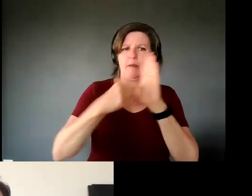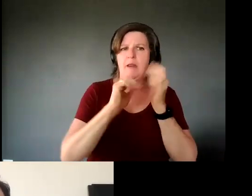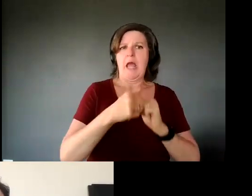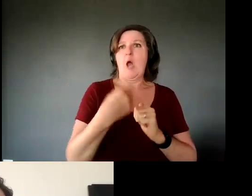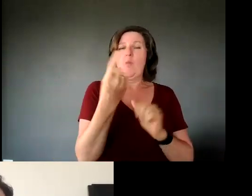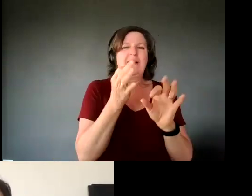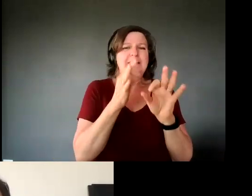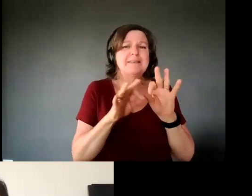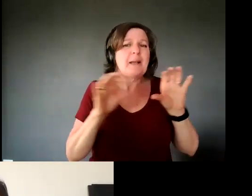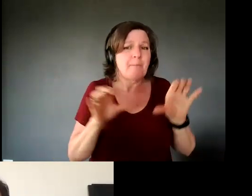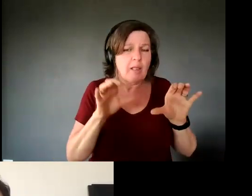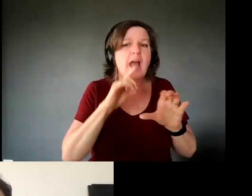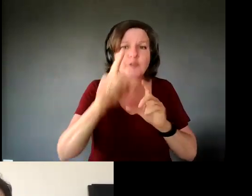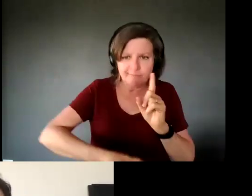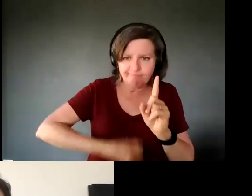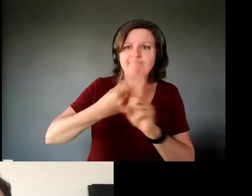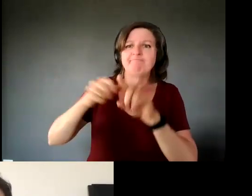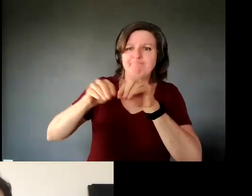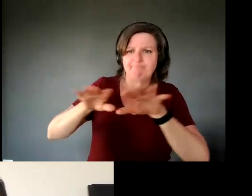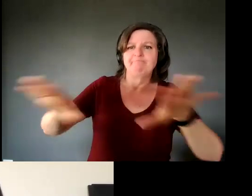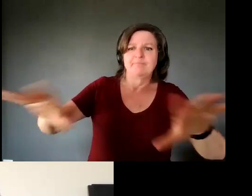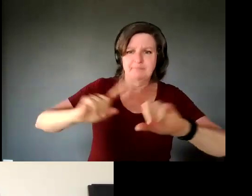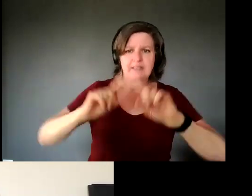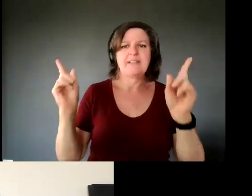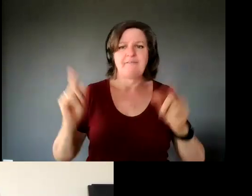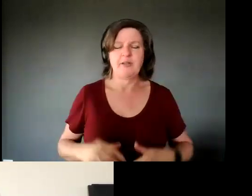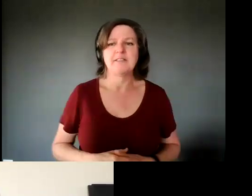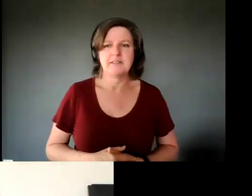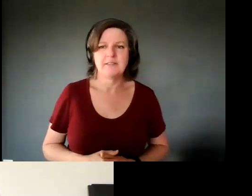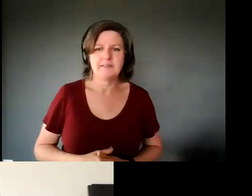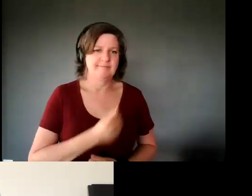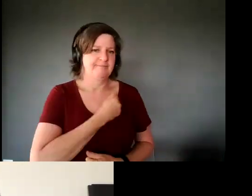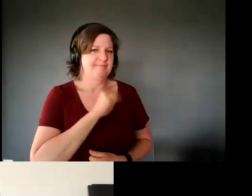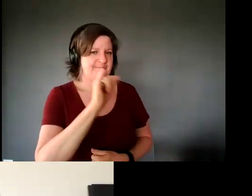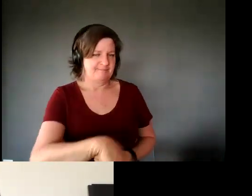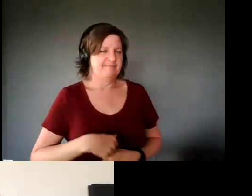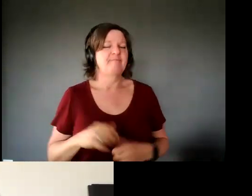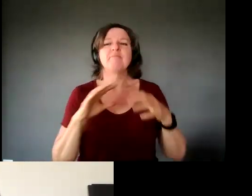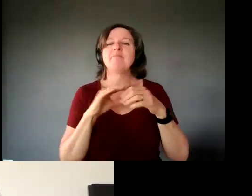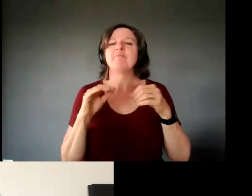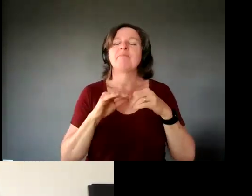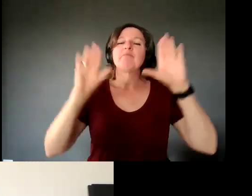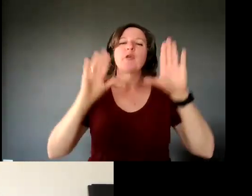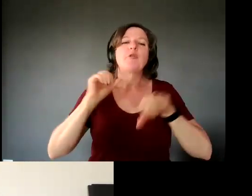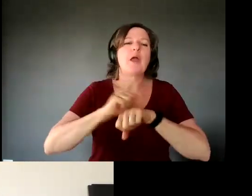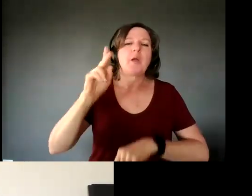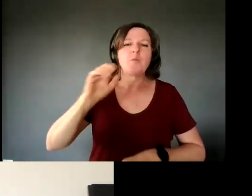to making a difference. >> NIKKI POWIS: I love that. This is a comment. Great work Keely. Thank you for making space and for raising